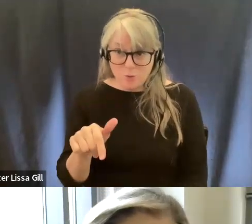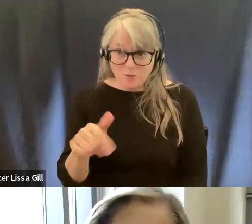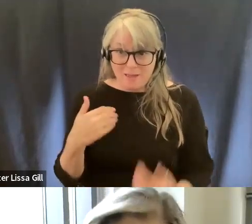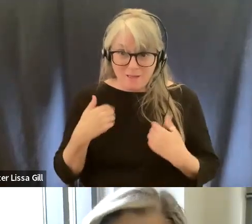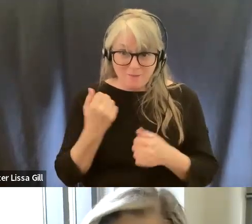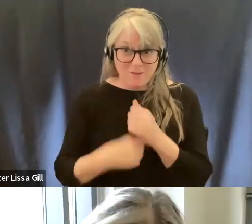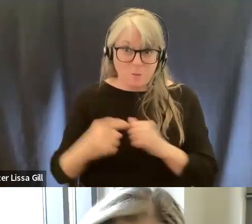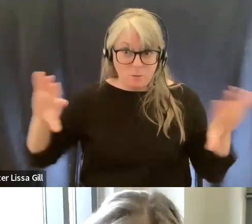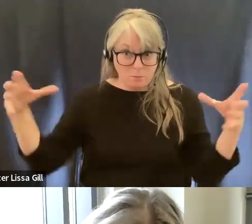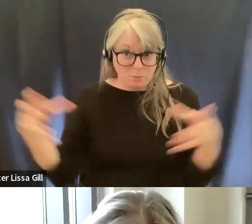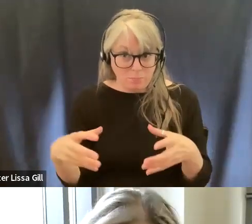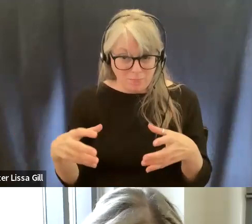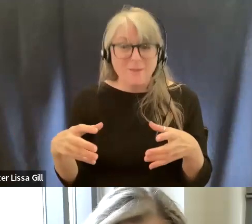Yeah. We have Sherry I'm using you as the to pull everybody back in for the great information you're going to give.